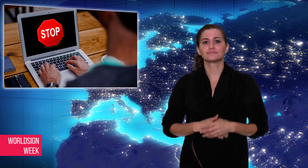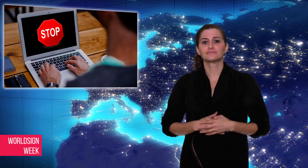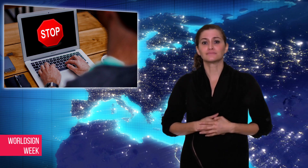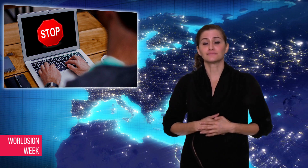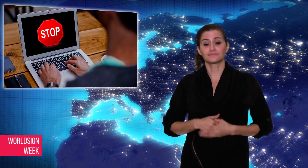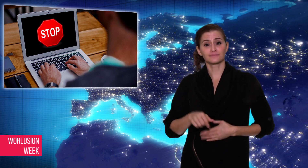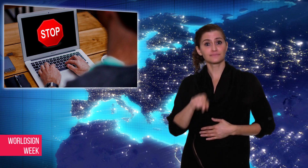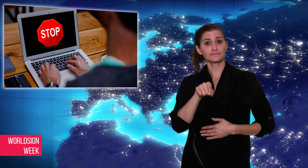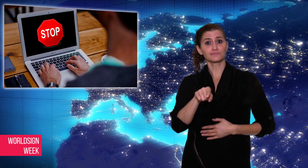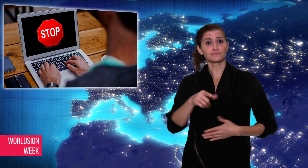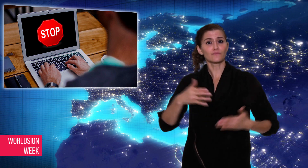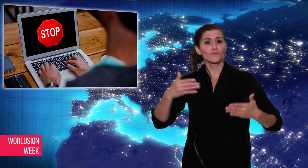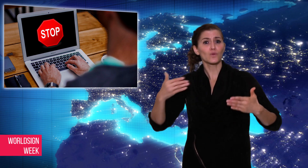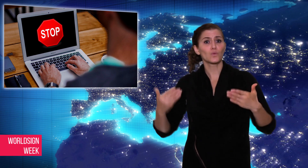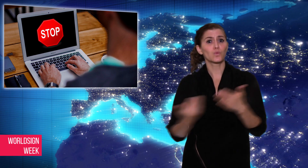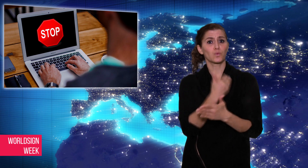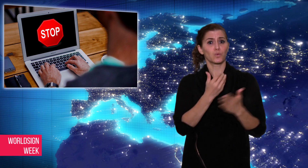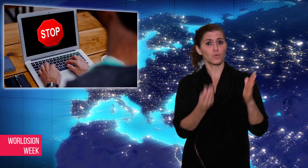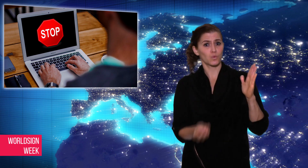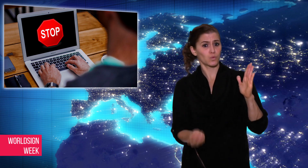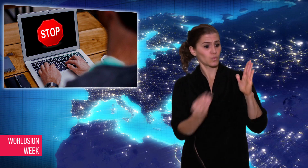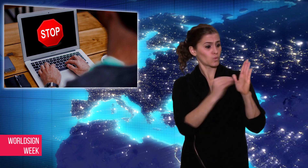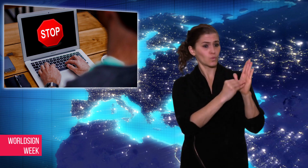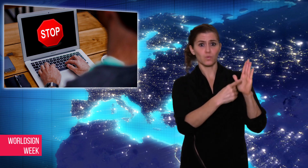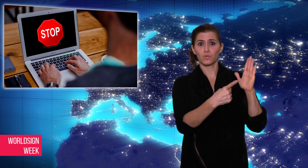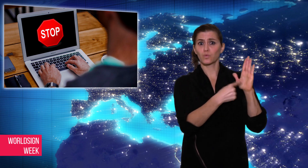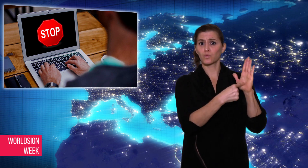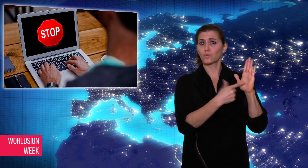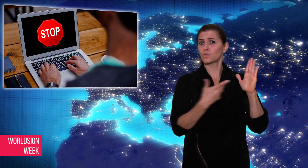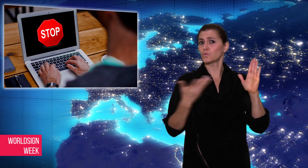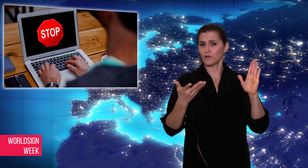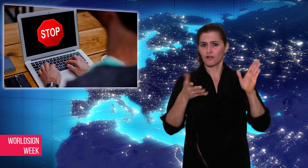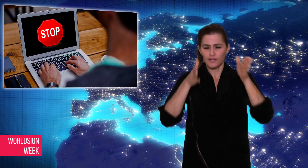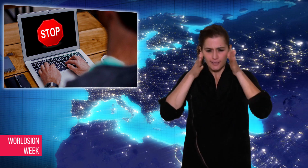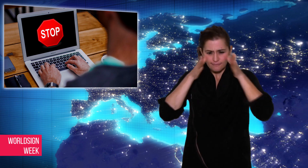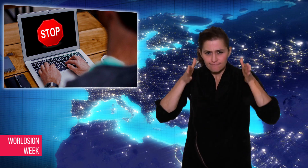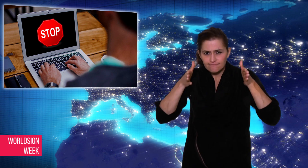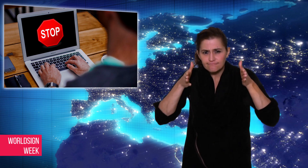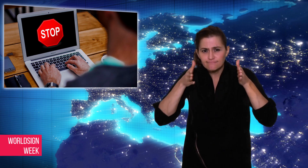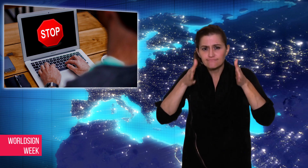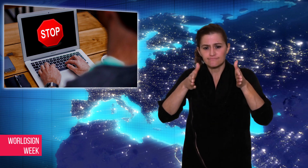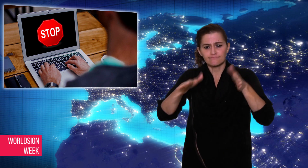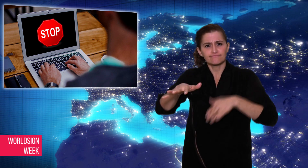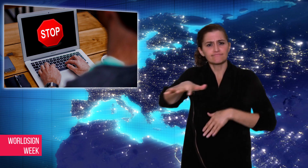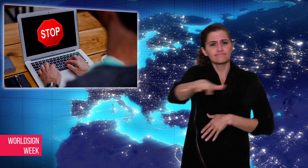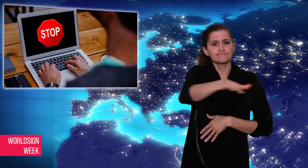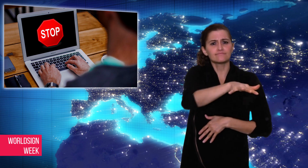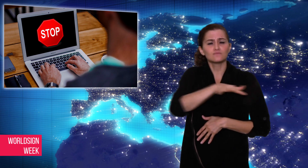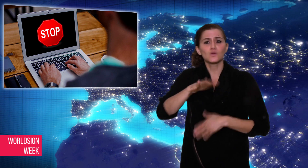days - even including breaks! This new